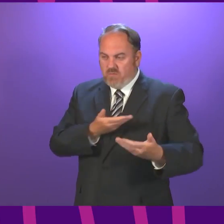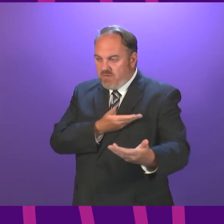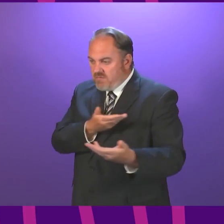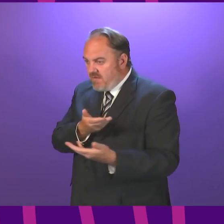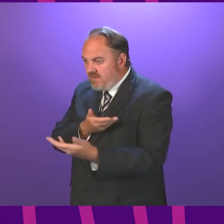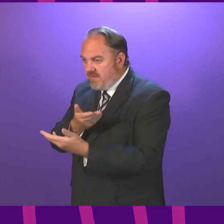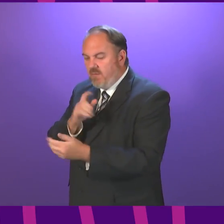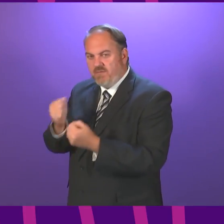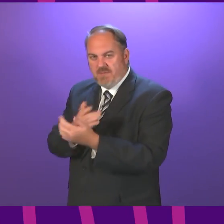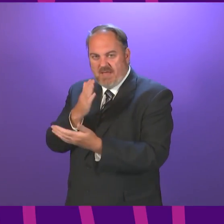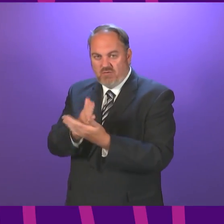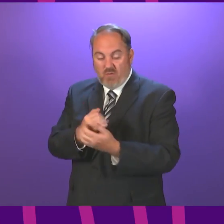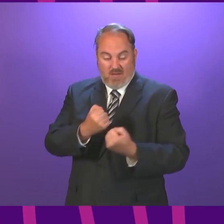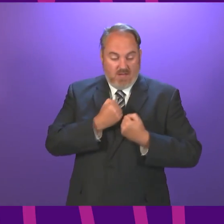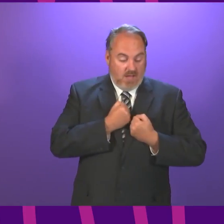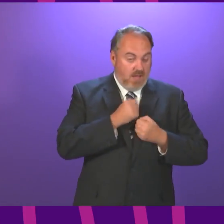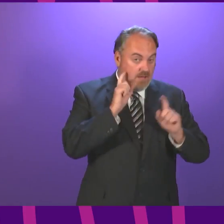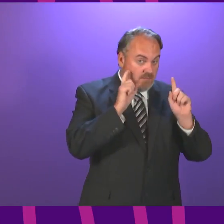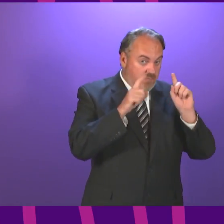ourselves and each other to be bold.